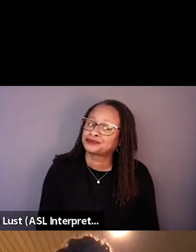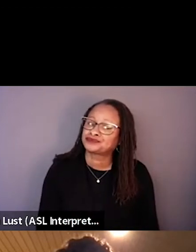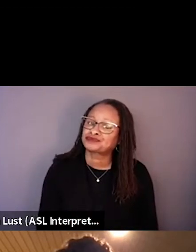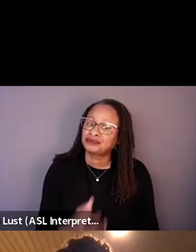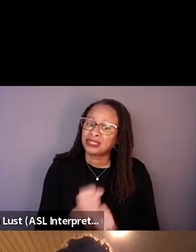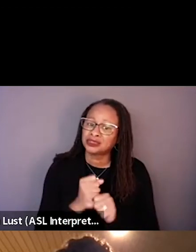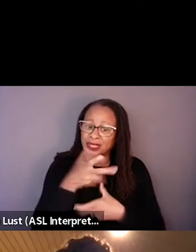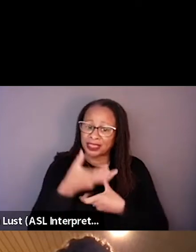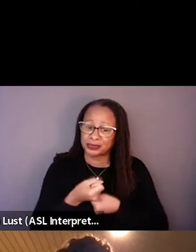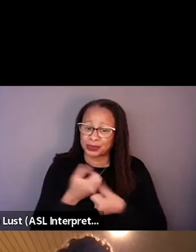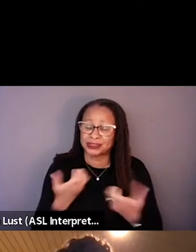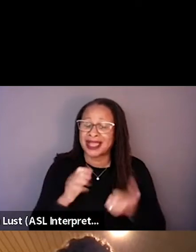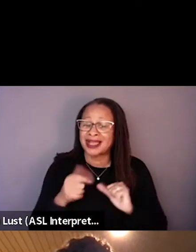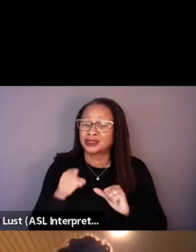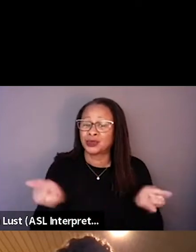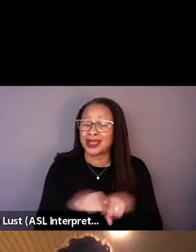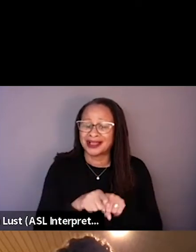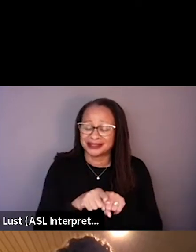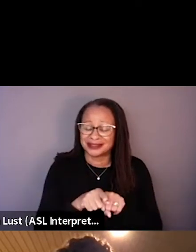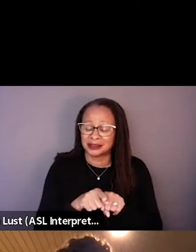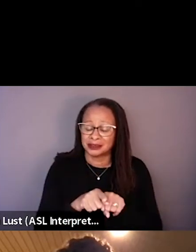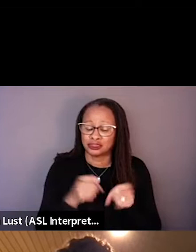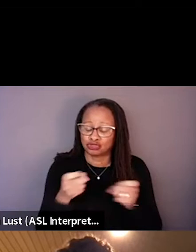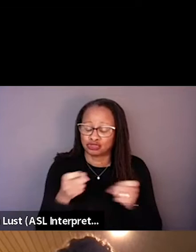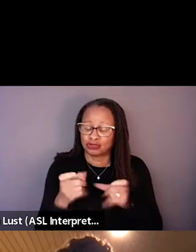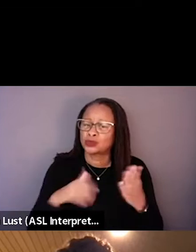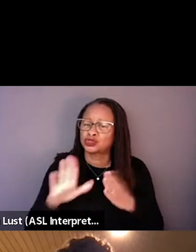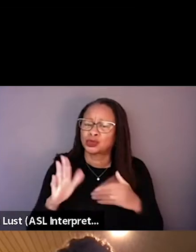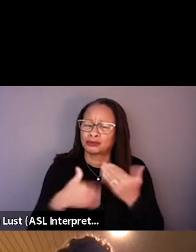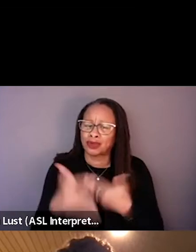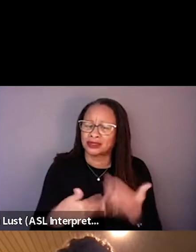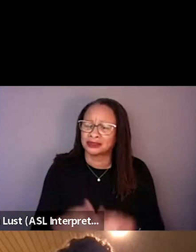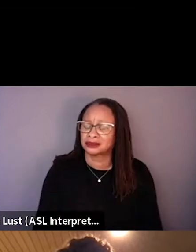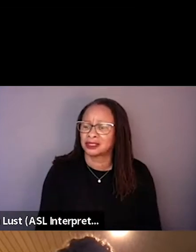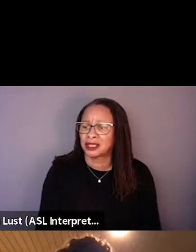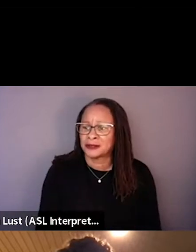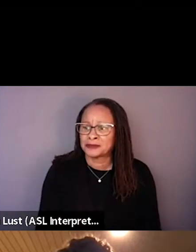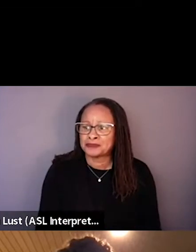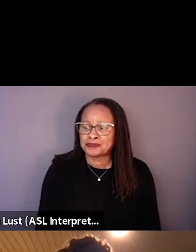How did you, as a director, what was your process? I mean, I think the, the majority of the trust